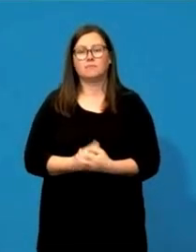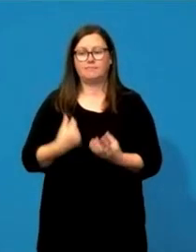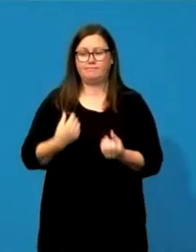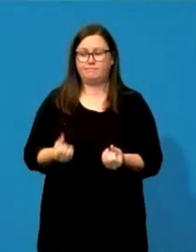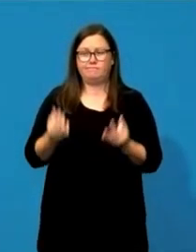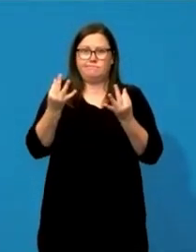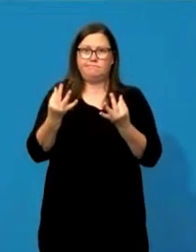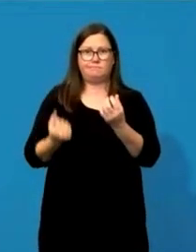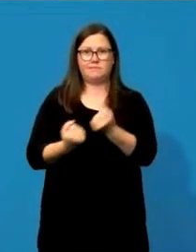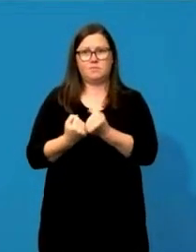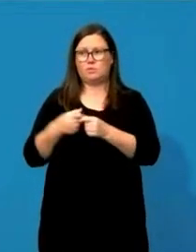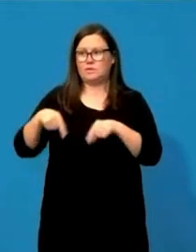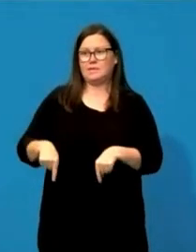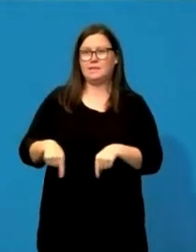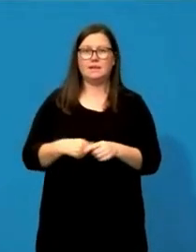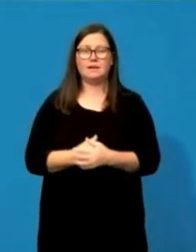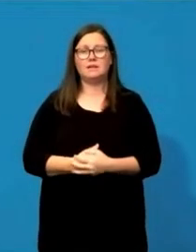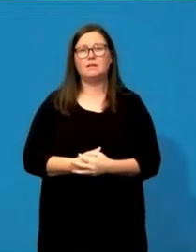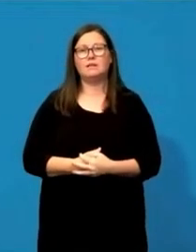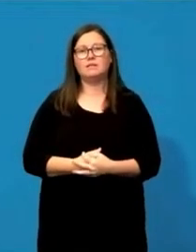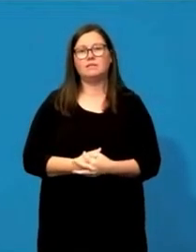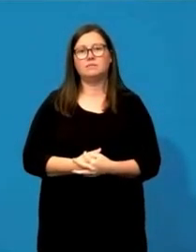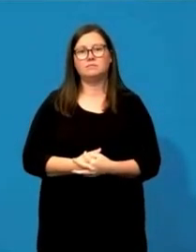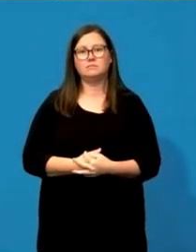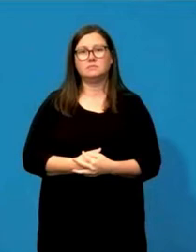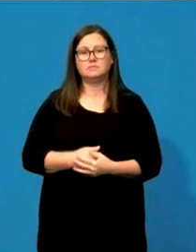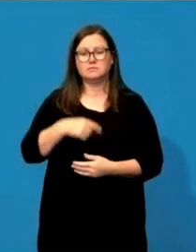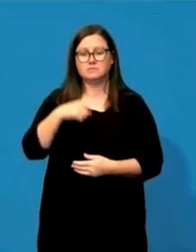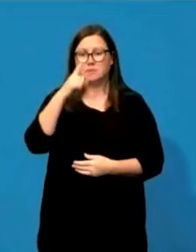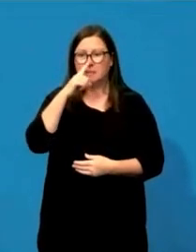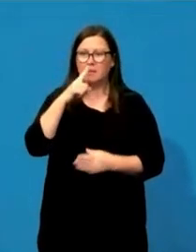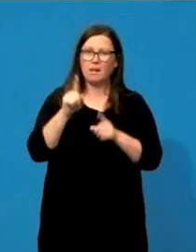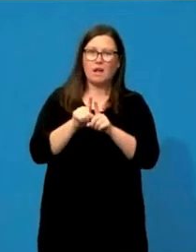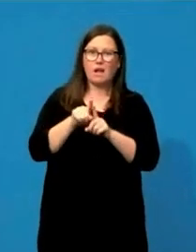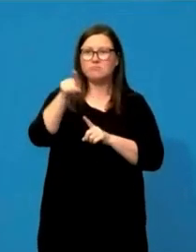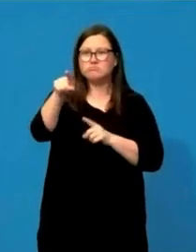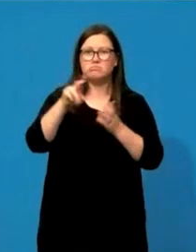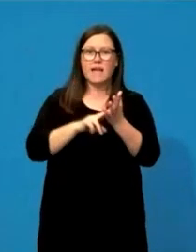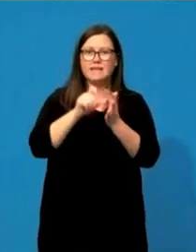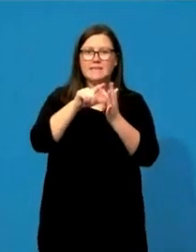So, people who - with, like, NDIS, wherever the support comes from, they need to have a